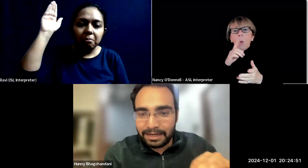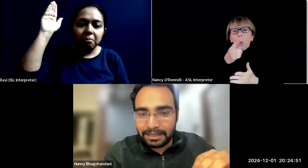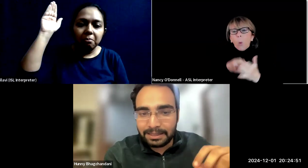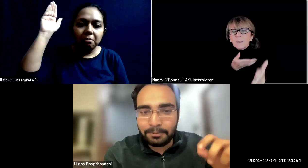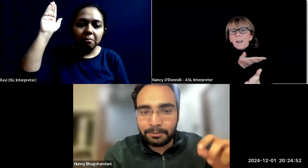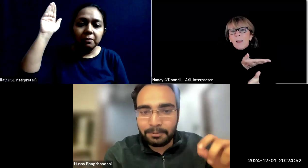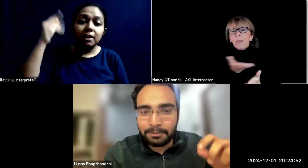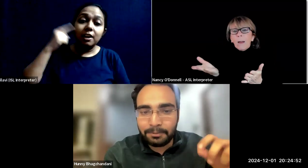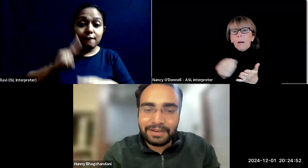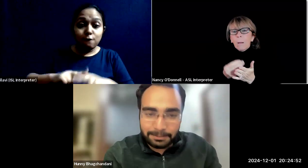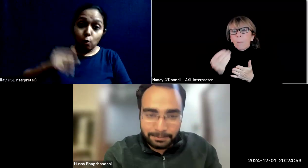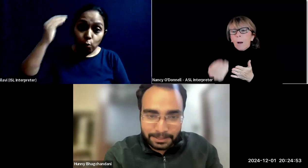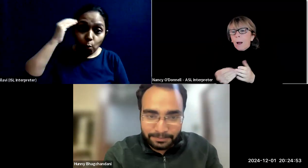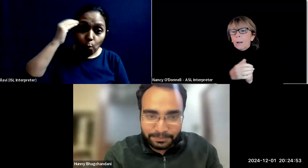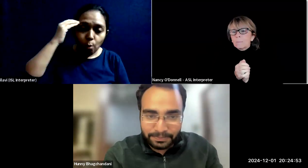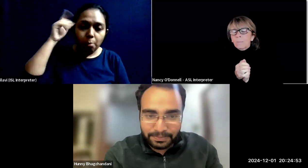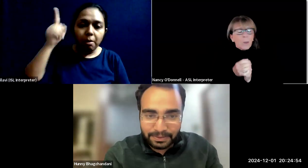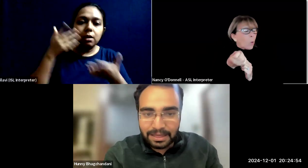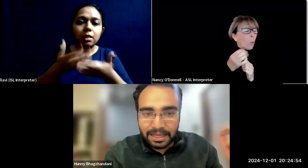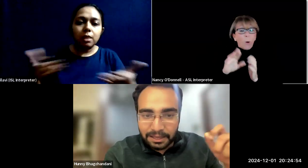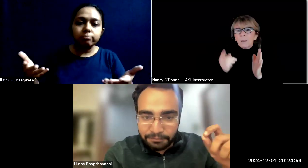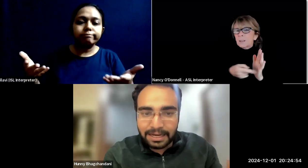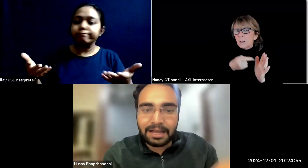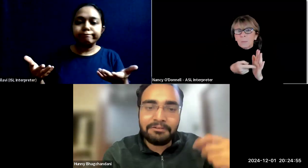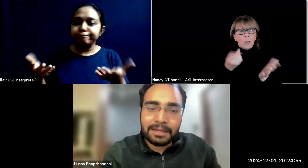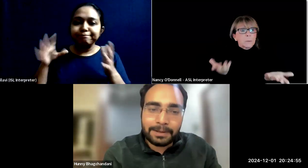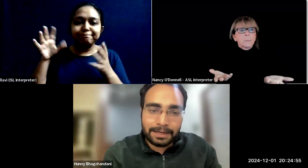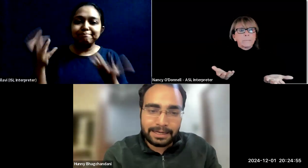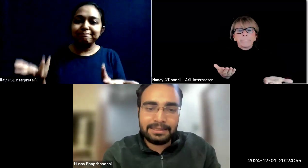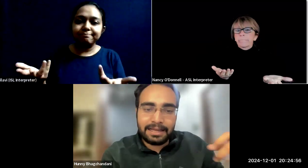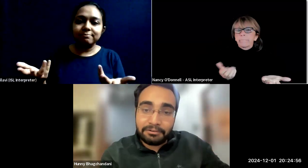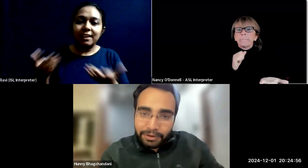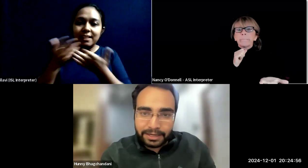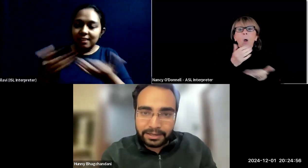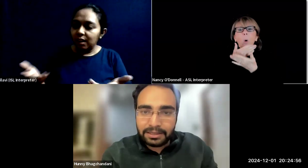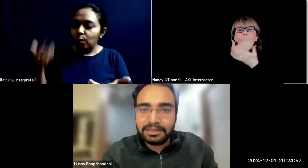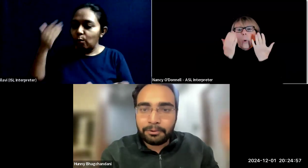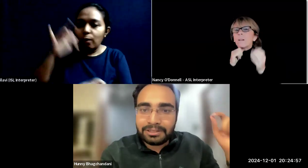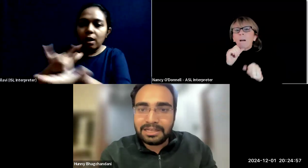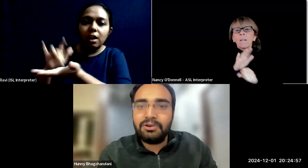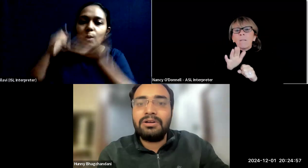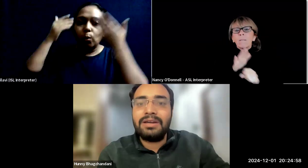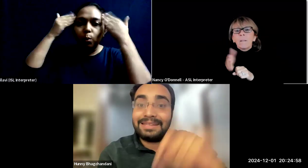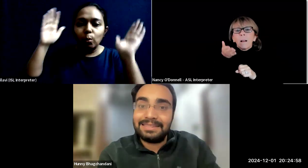Or if they are aware, the products are not available. If they are available and they're aware,